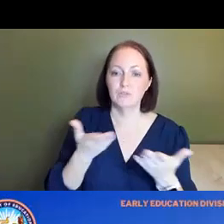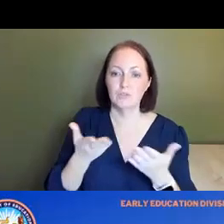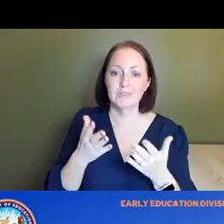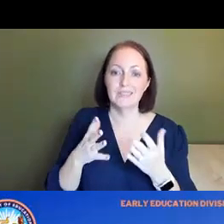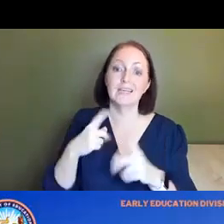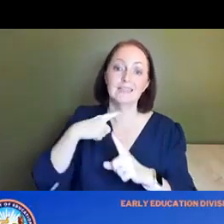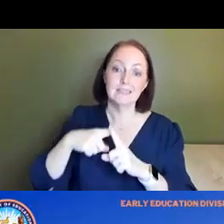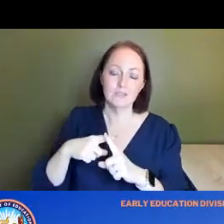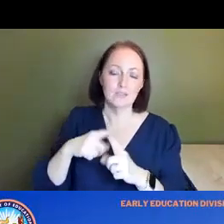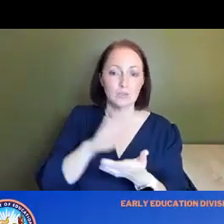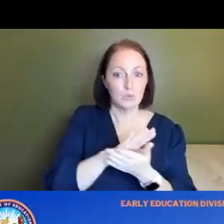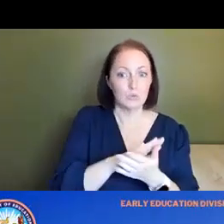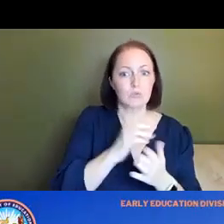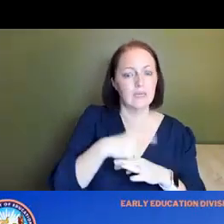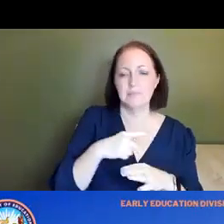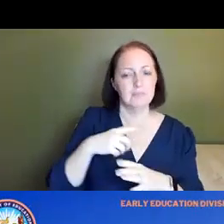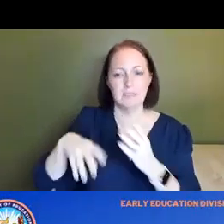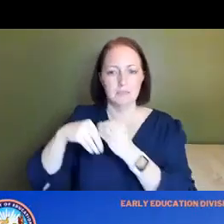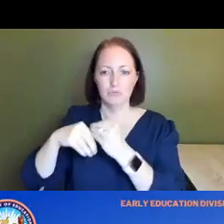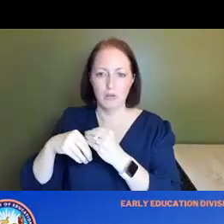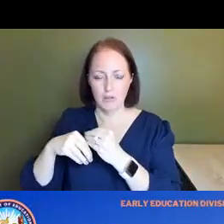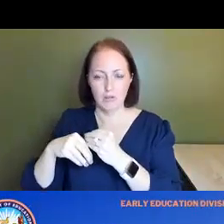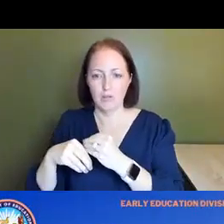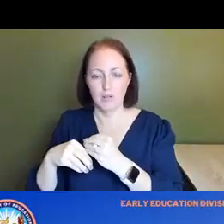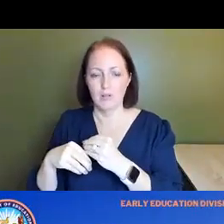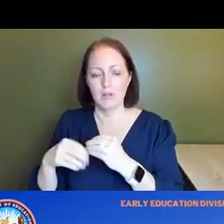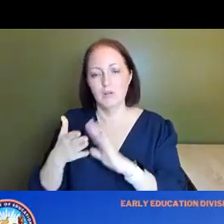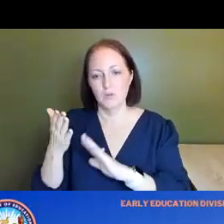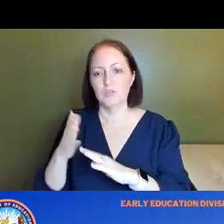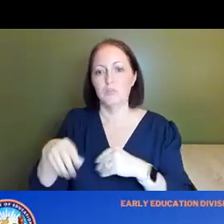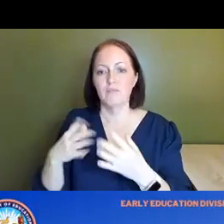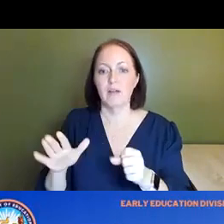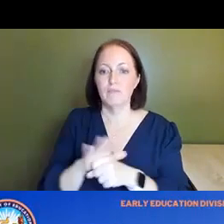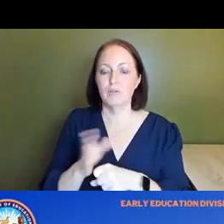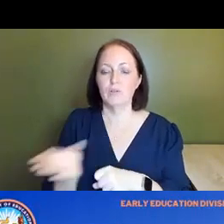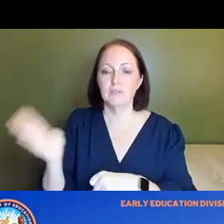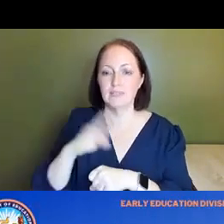to the normal school day and school year operations. To provide full-day and full-year expanded